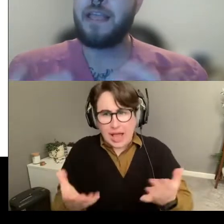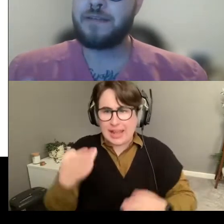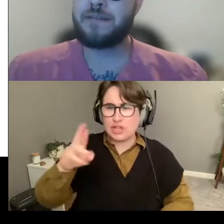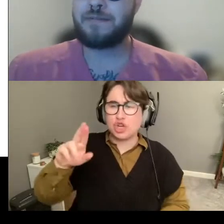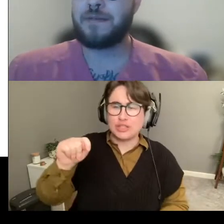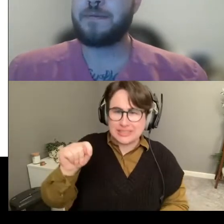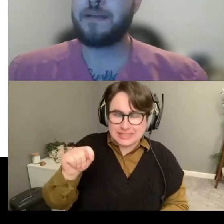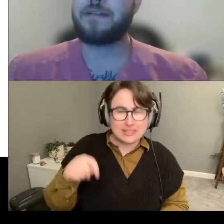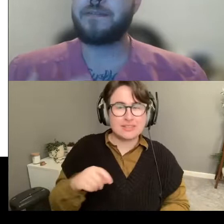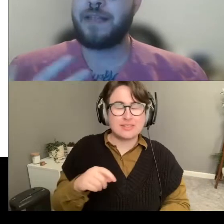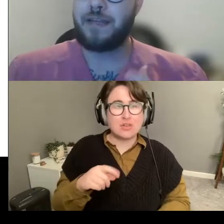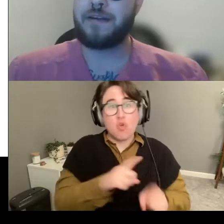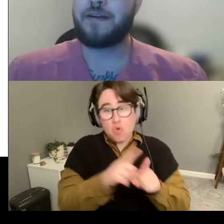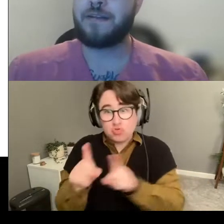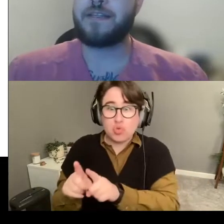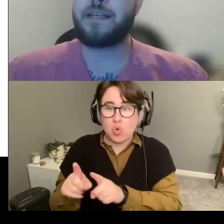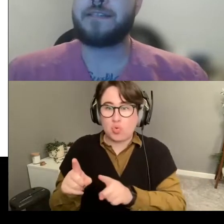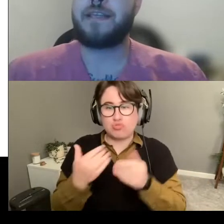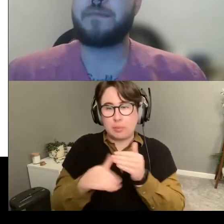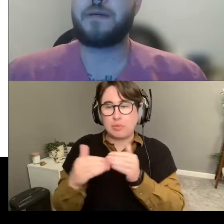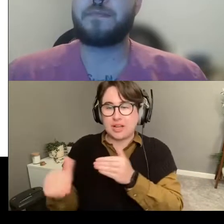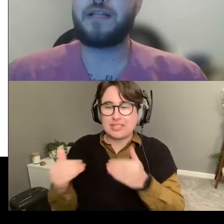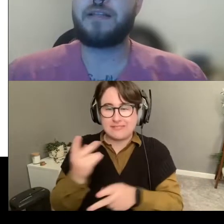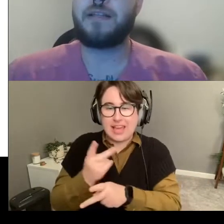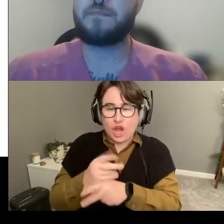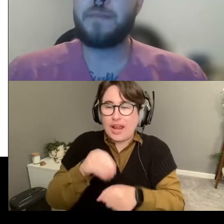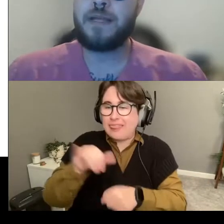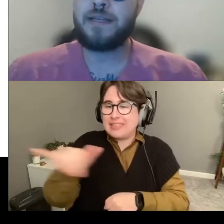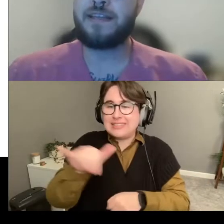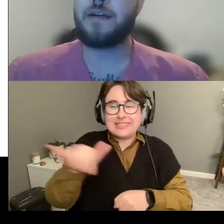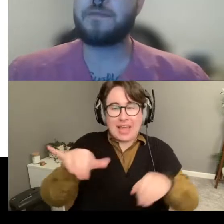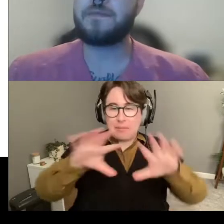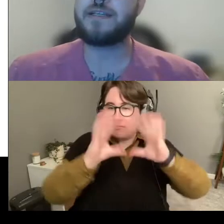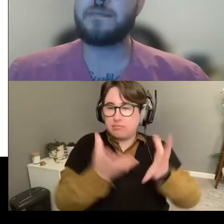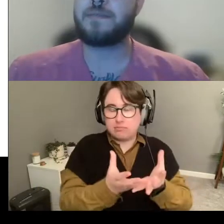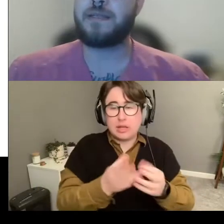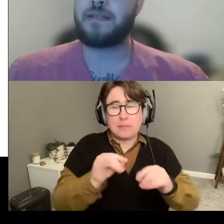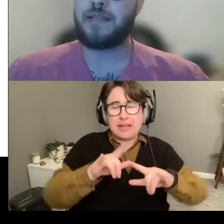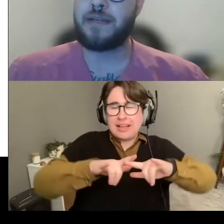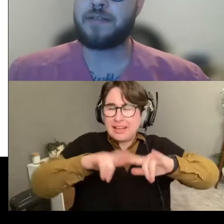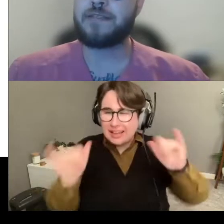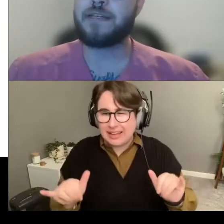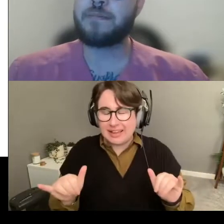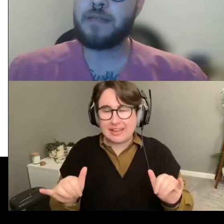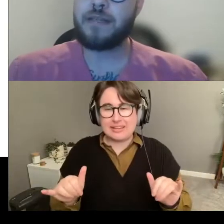and reproductive care all in that same umbrella, but it often comes with a layered stigma